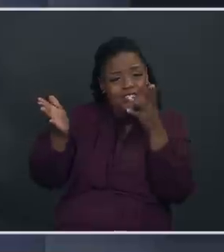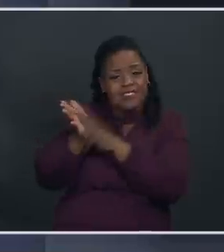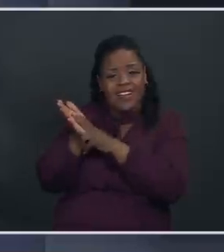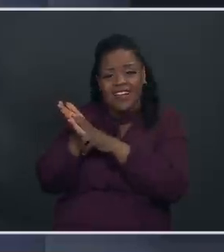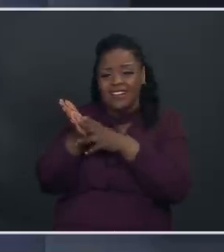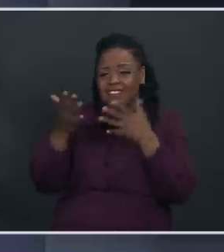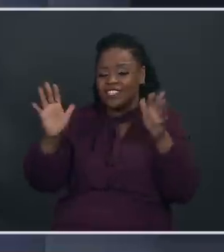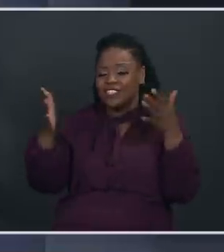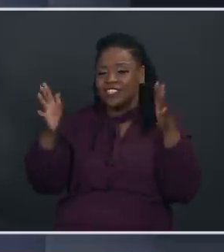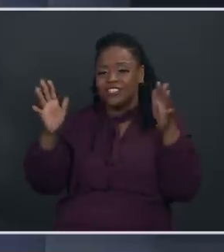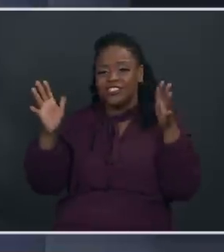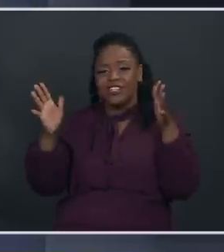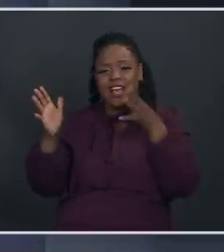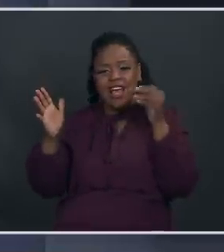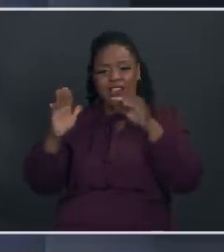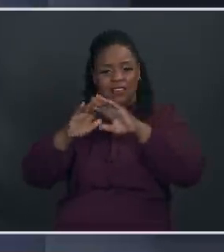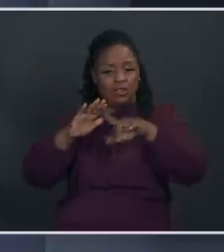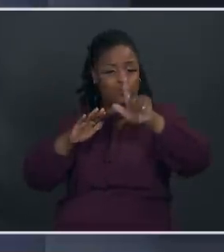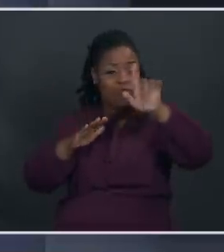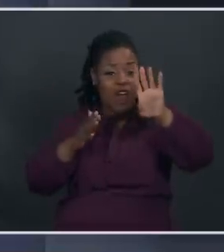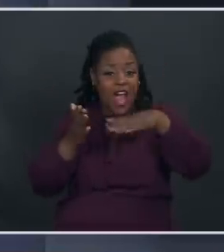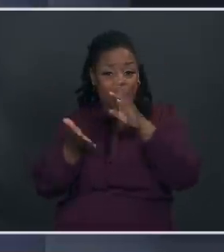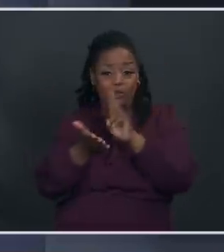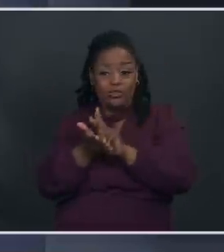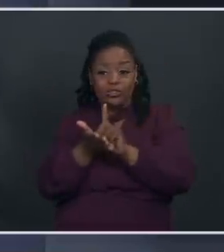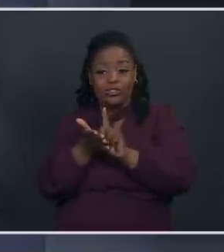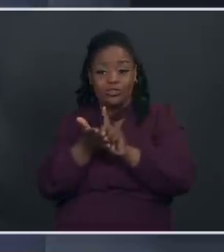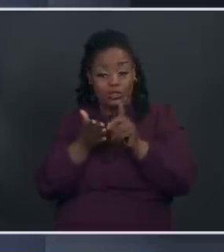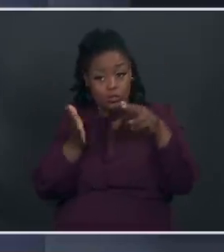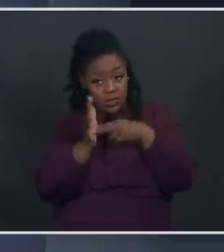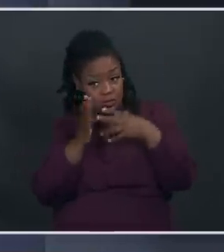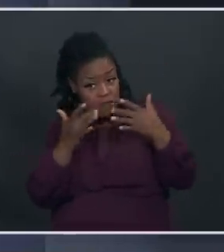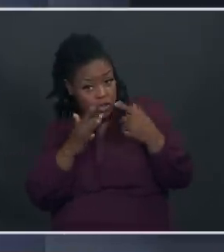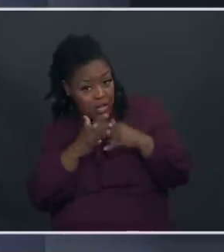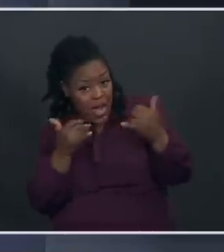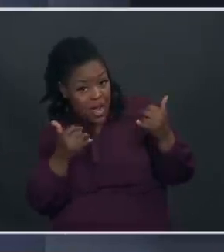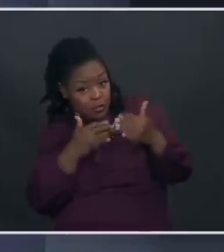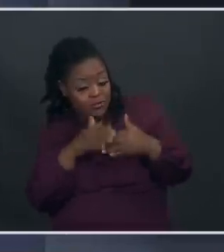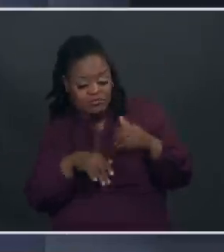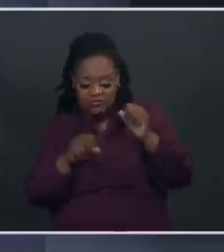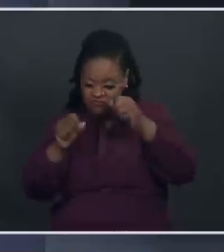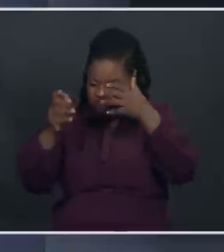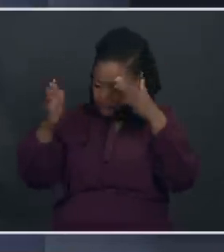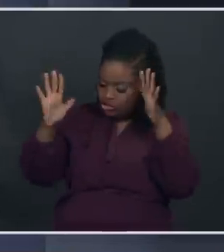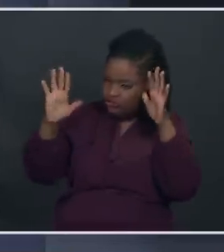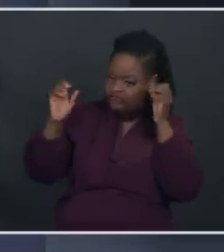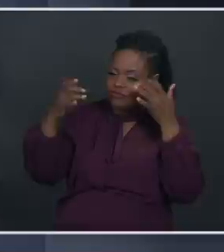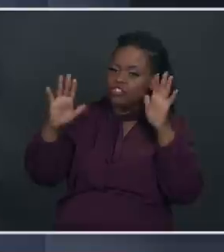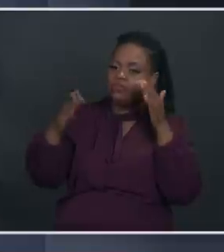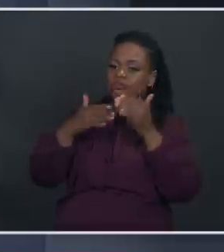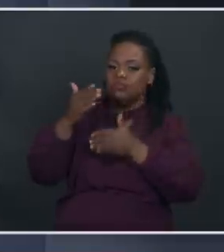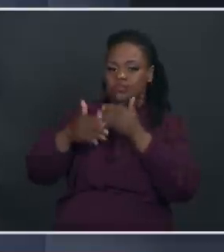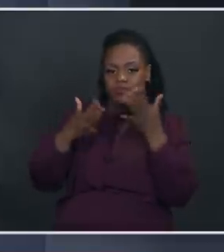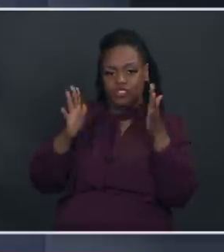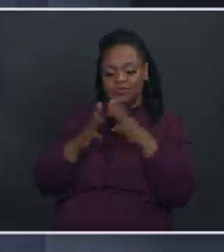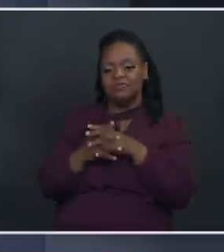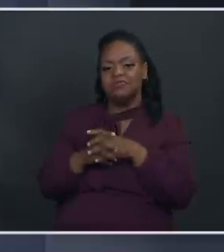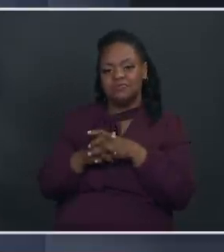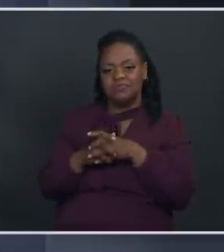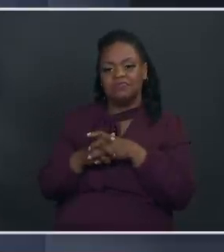The Press: But you said that jumpstarted the process. So I guess that meant it was invoked? Ms. Psaki: Yes. And I confirmed that when it was -- the next day -- the following day in the briefing room,